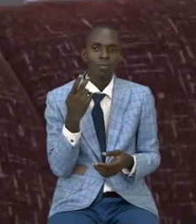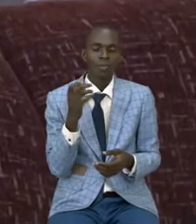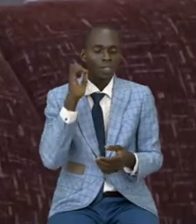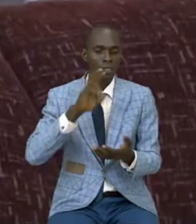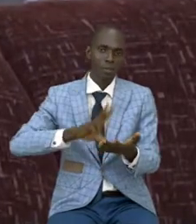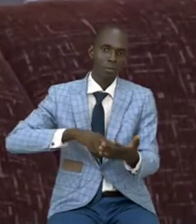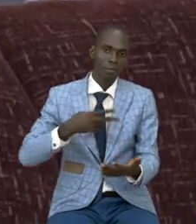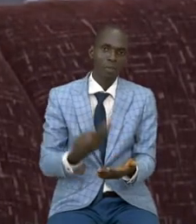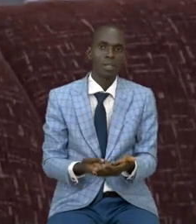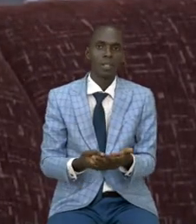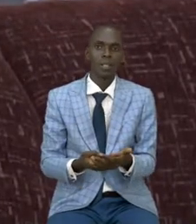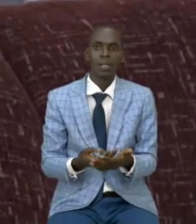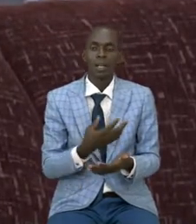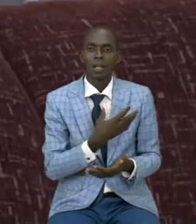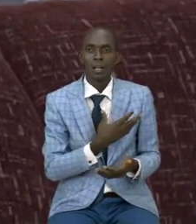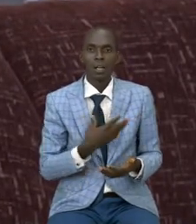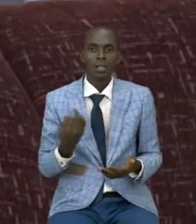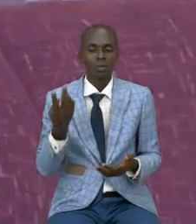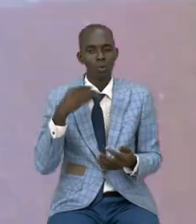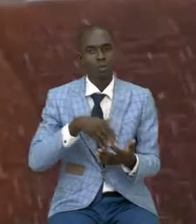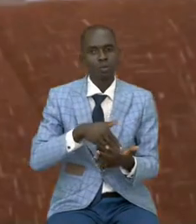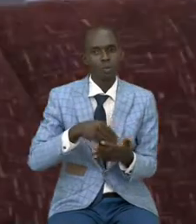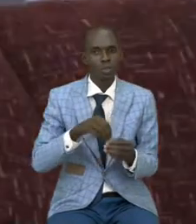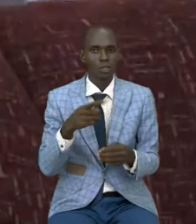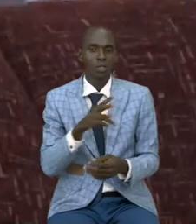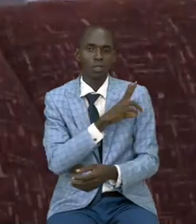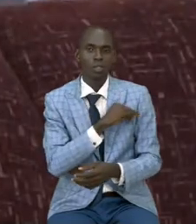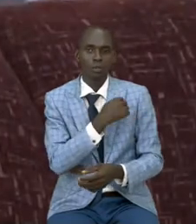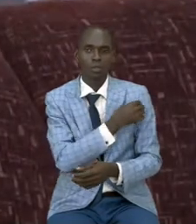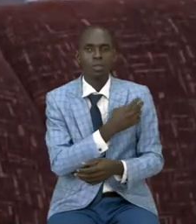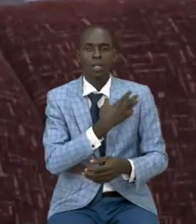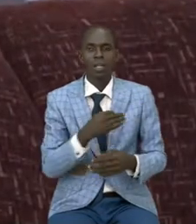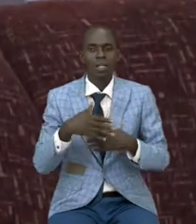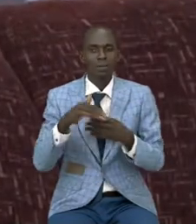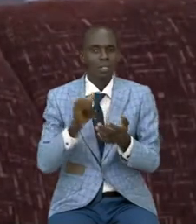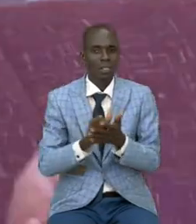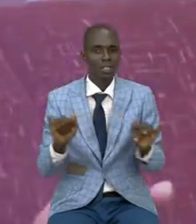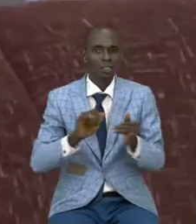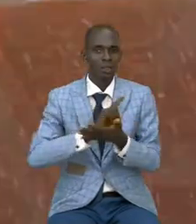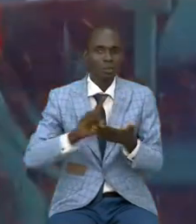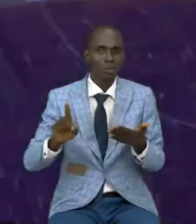i swear there was a week in the hospital then after that week i joined global city